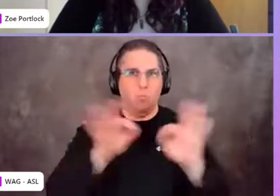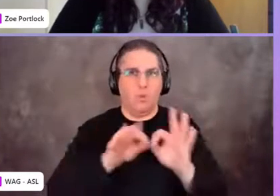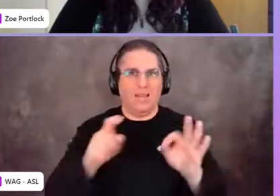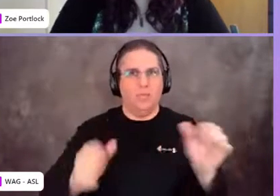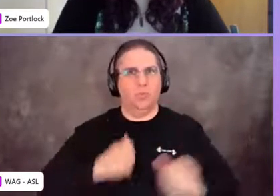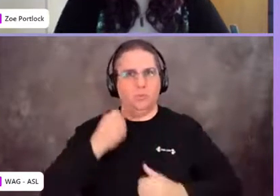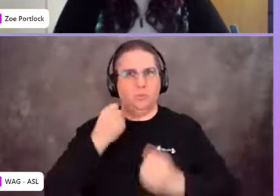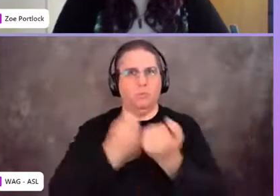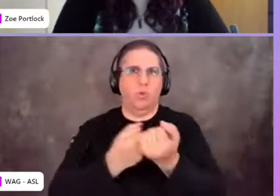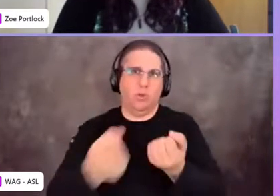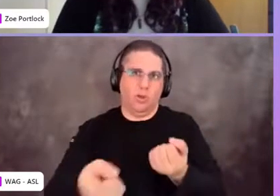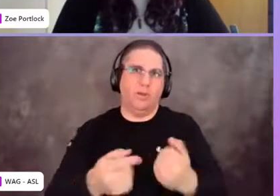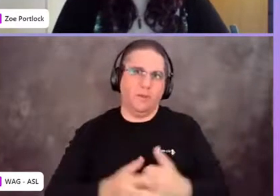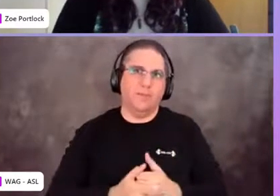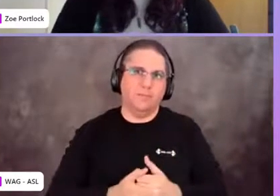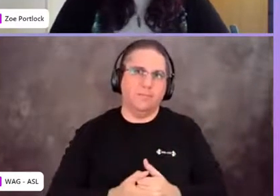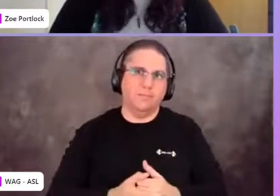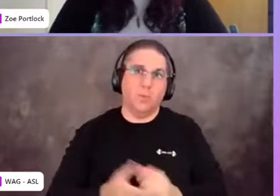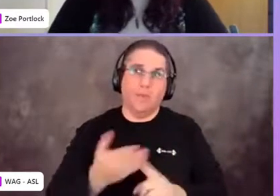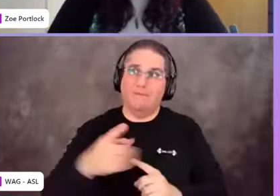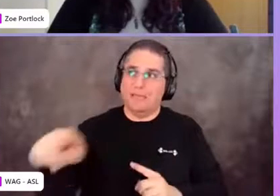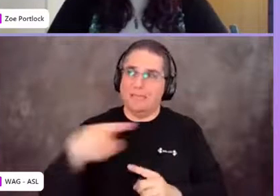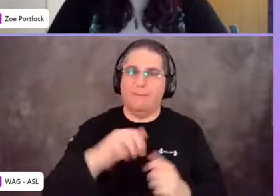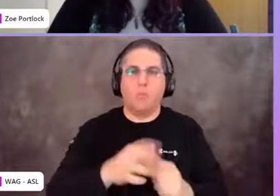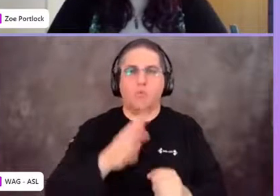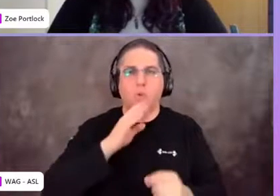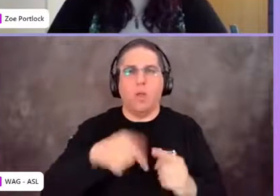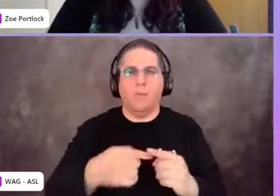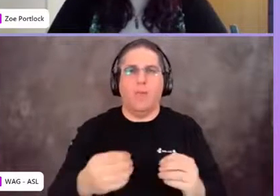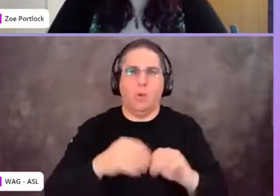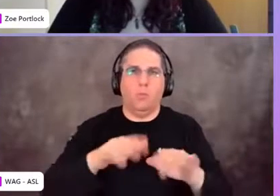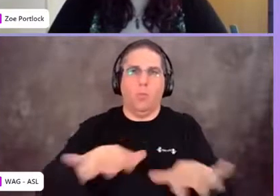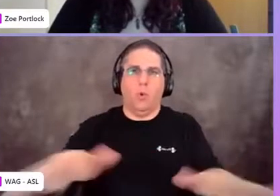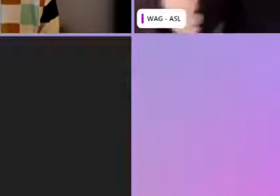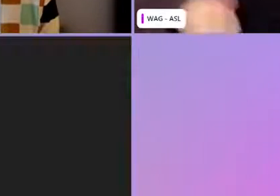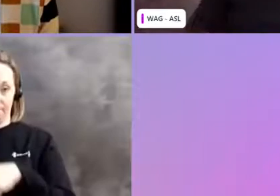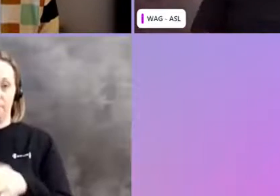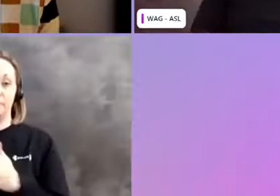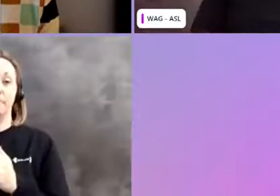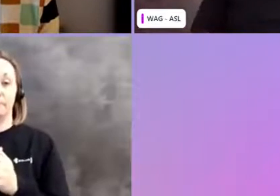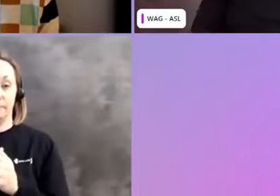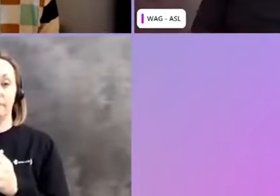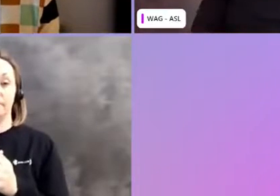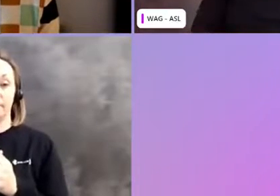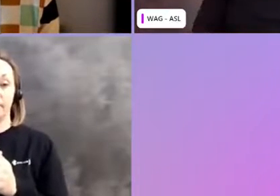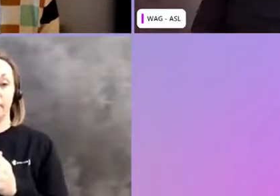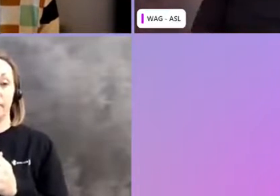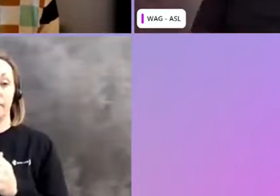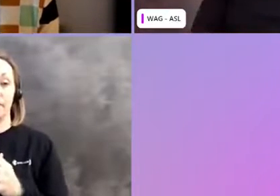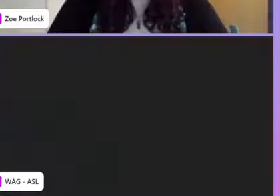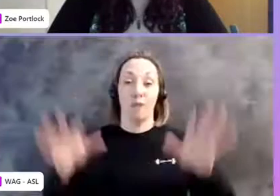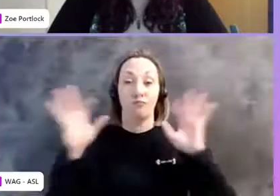time make it more of a systemic change within the company structure and within the way people at